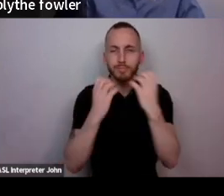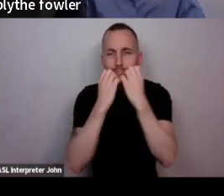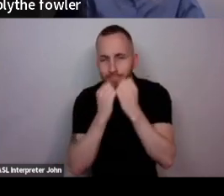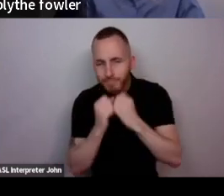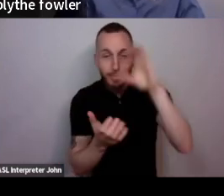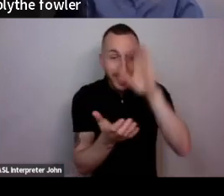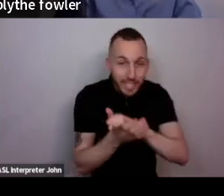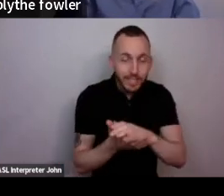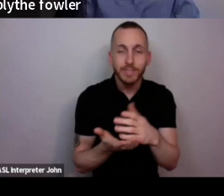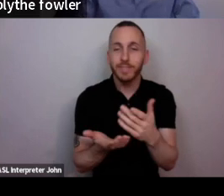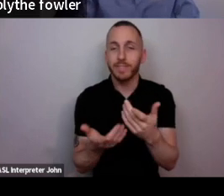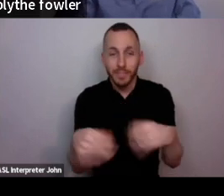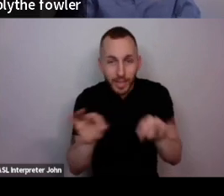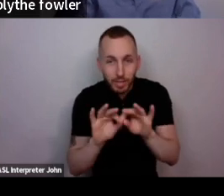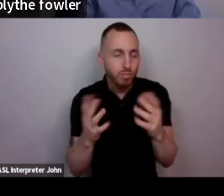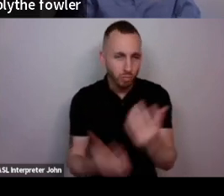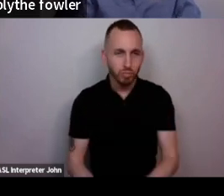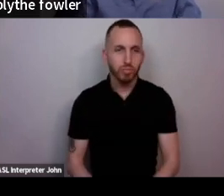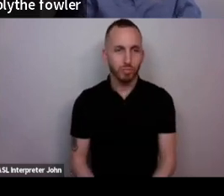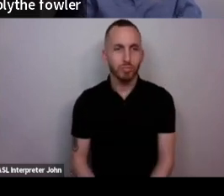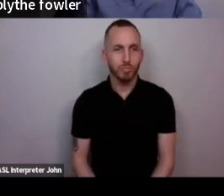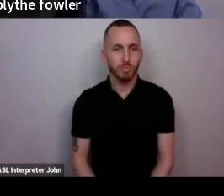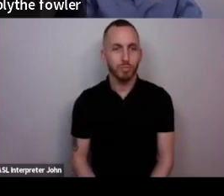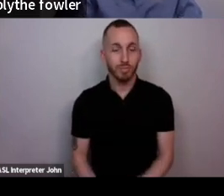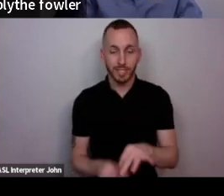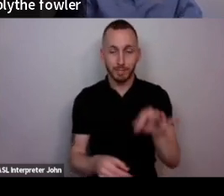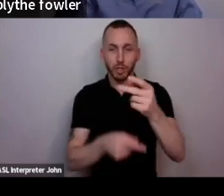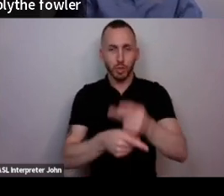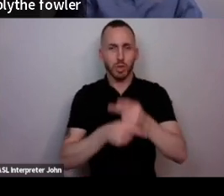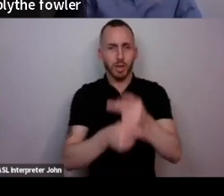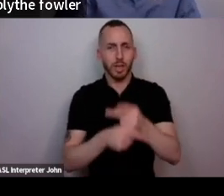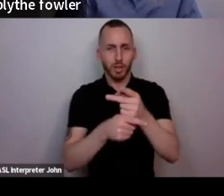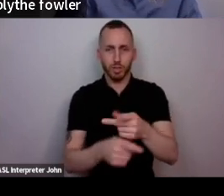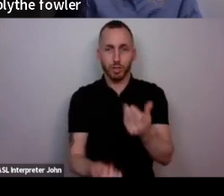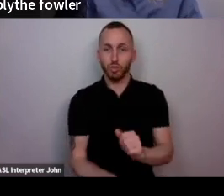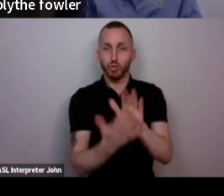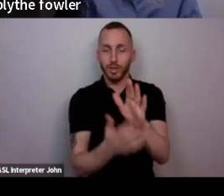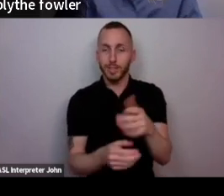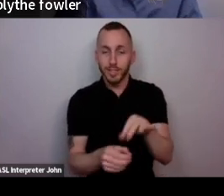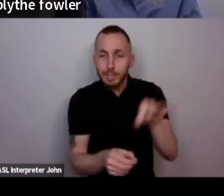Spiritual care addresses spirituality which includes the search for meaning and purpose,